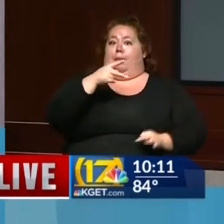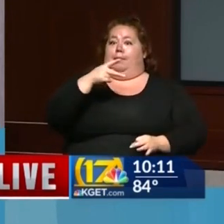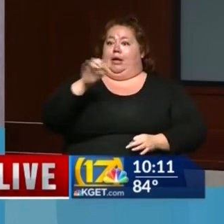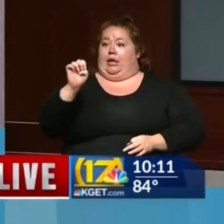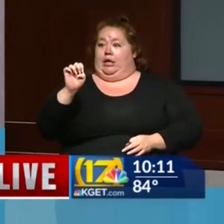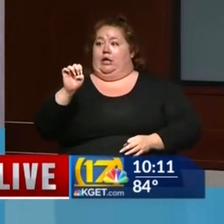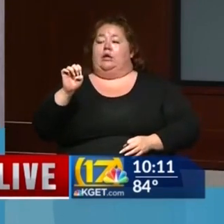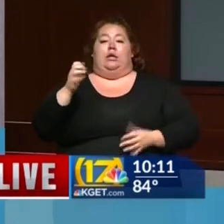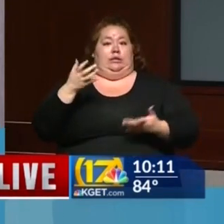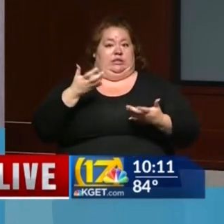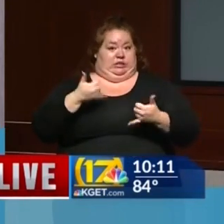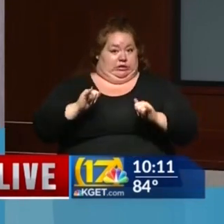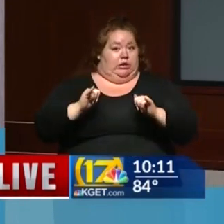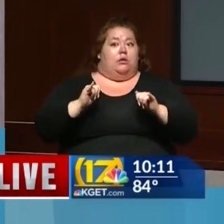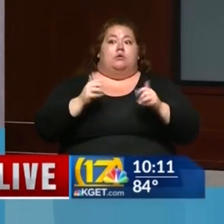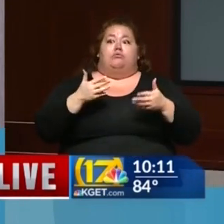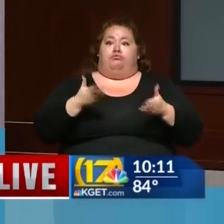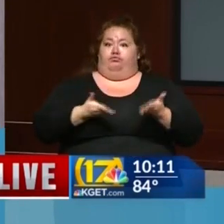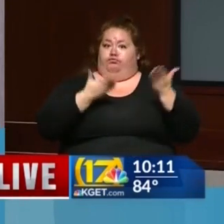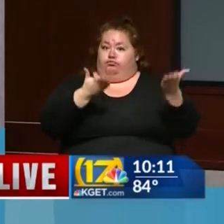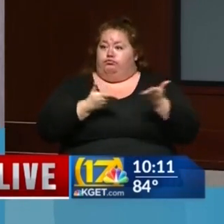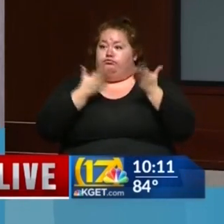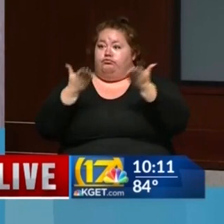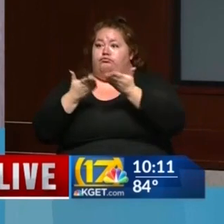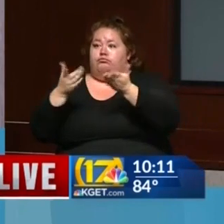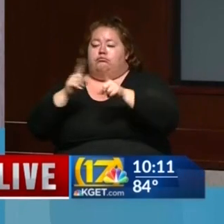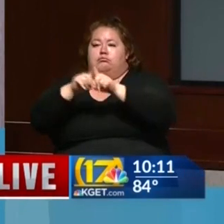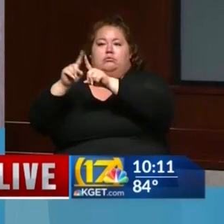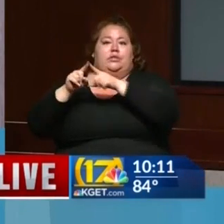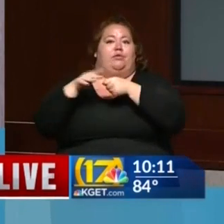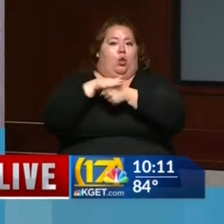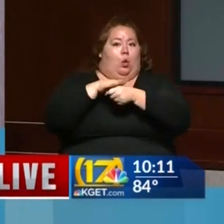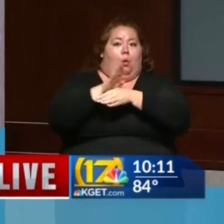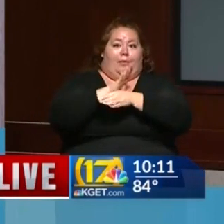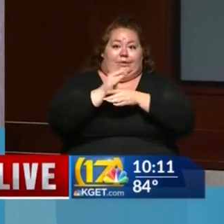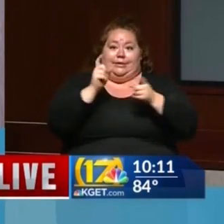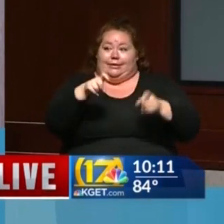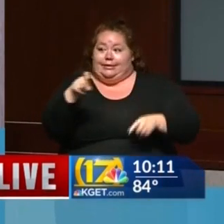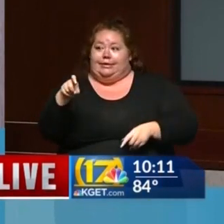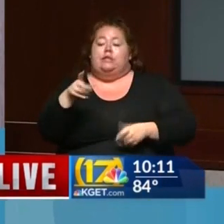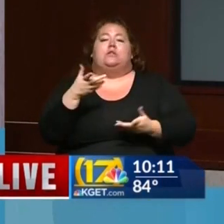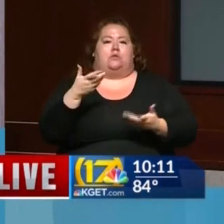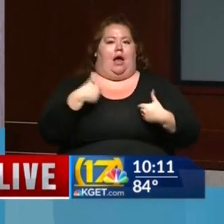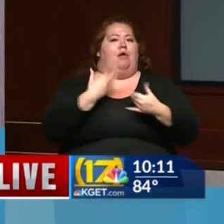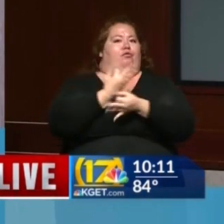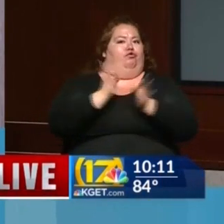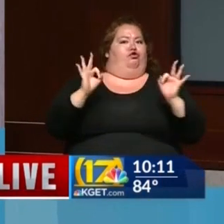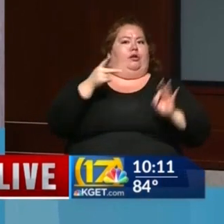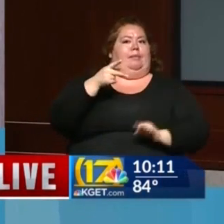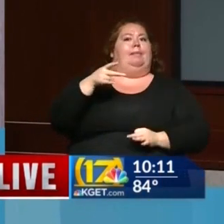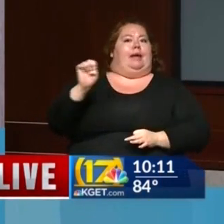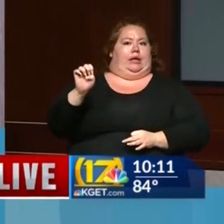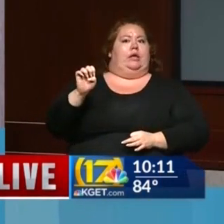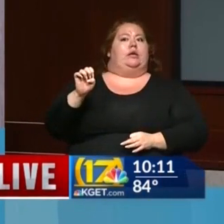AT CURRAN COUNTI.COM. FREE PPE, PERSONAL PROTECTIVE EQUIPMENT IS STILL AVAILABLE TO